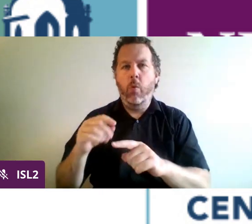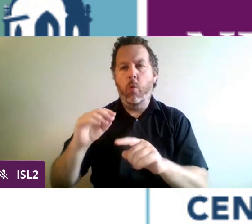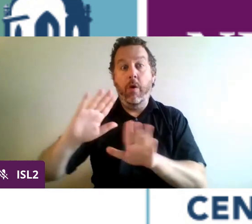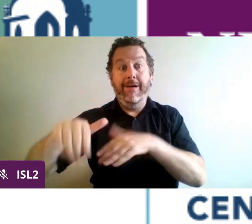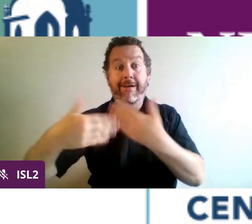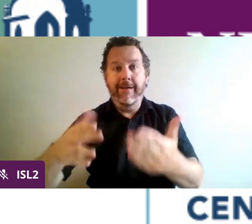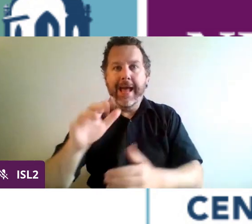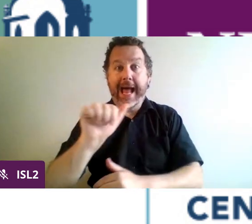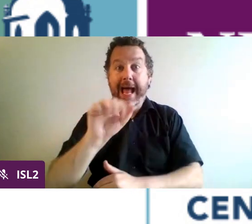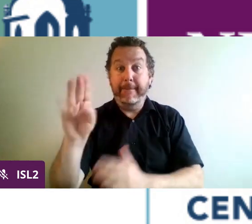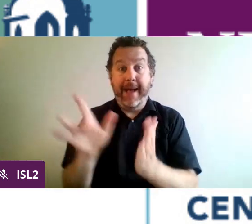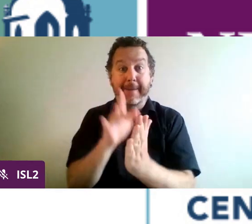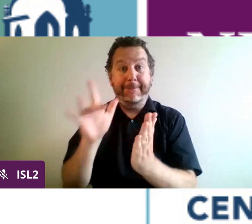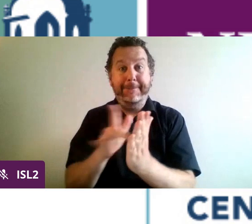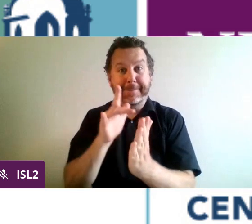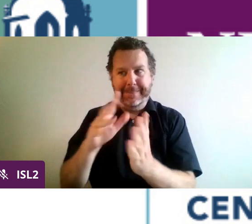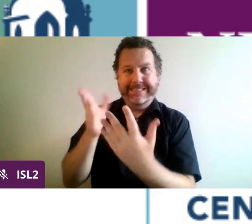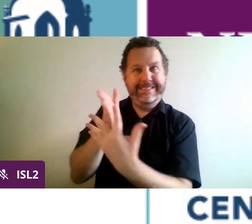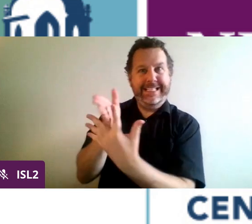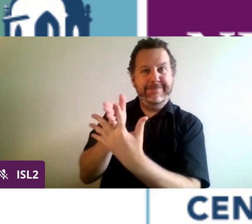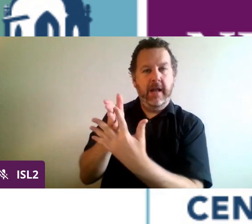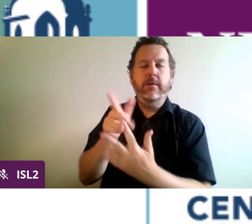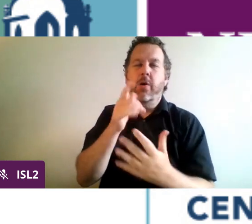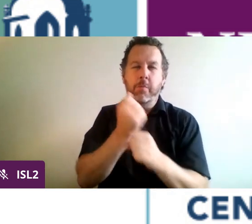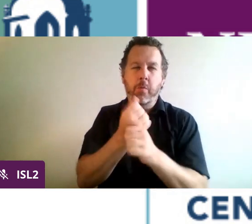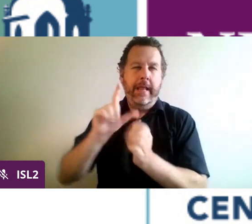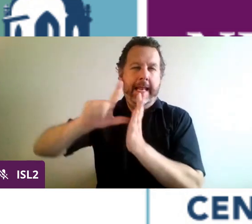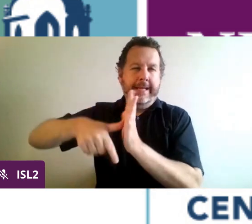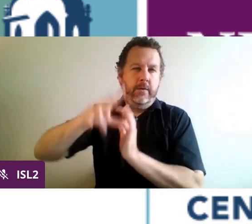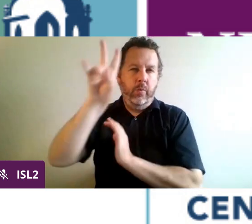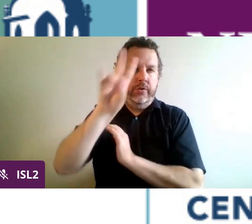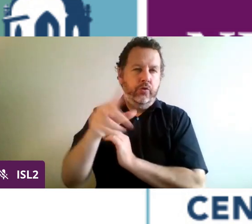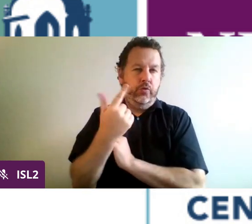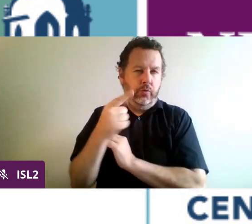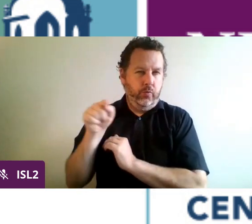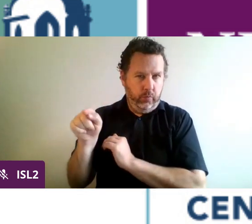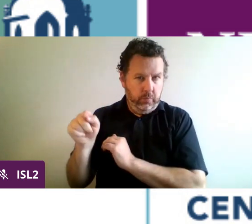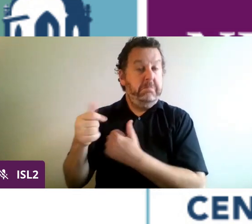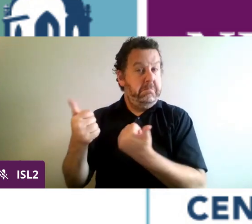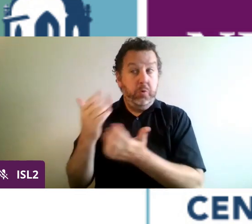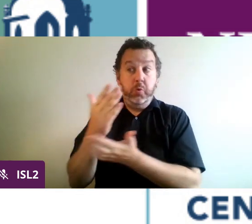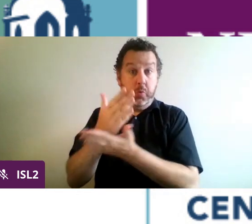question two. But they do not have the imagination to picture